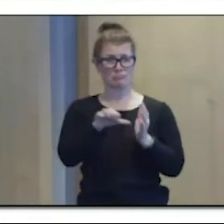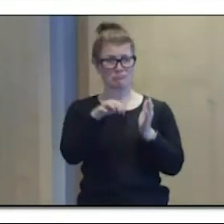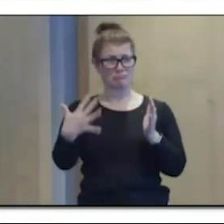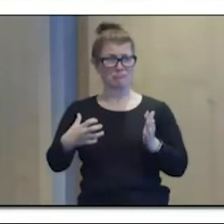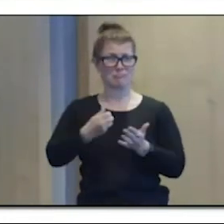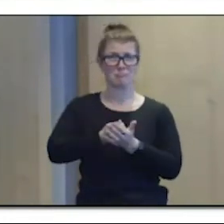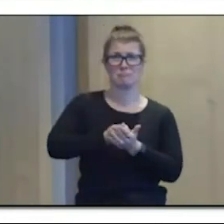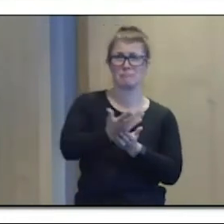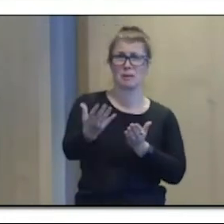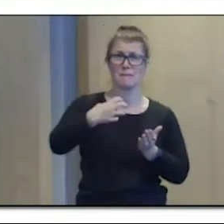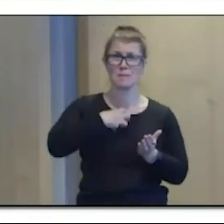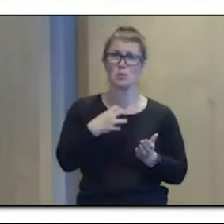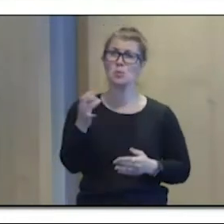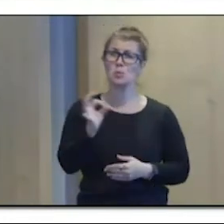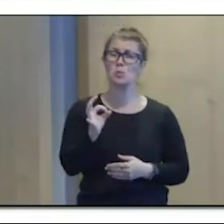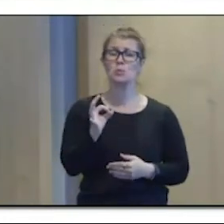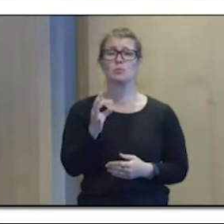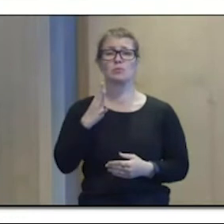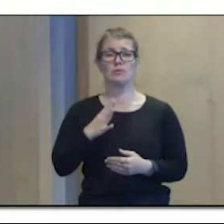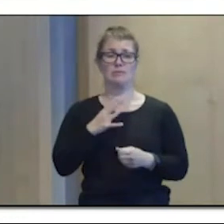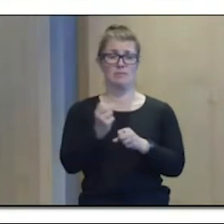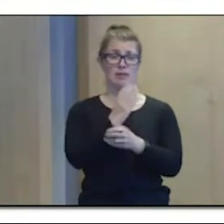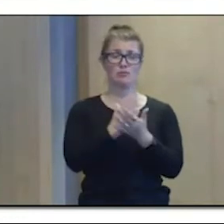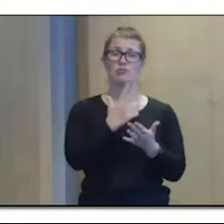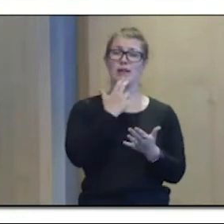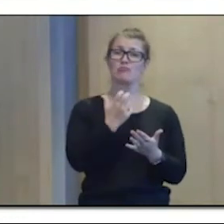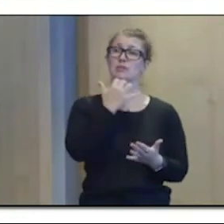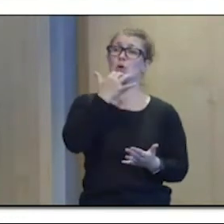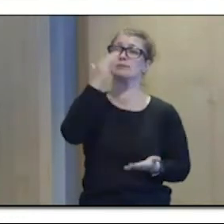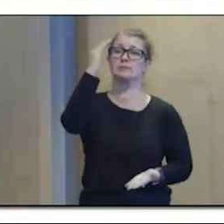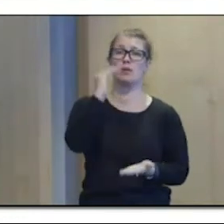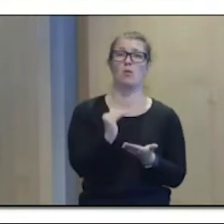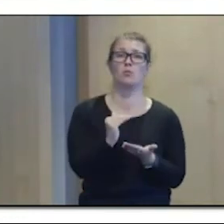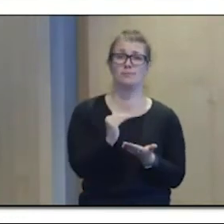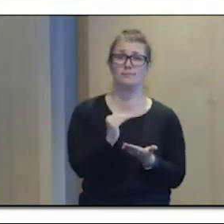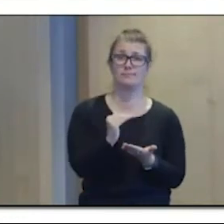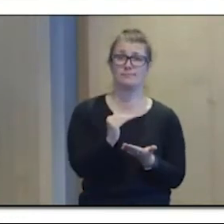we're very keen that we keep our electricity costs down and so investment is regulated.